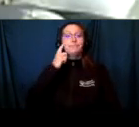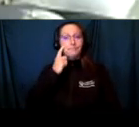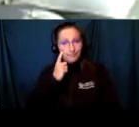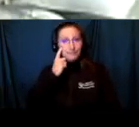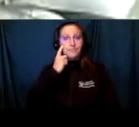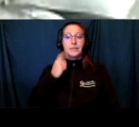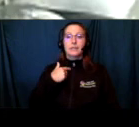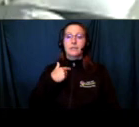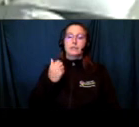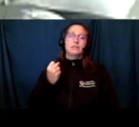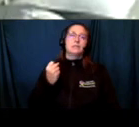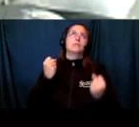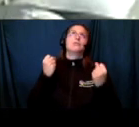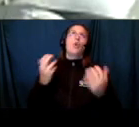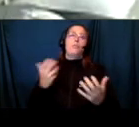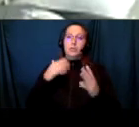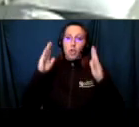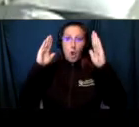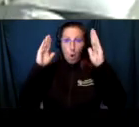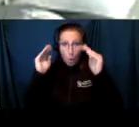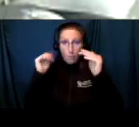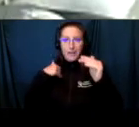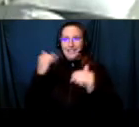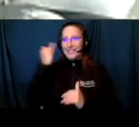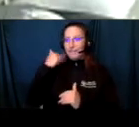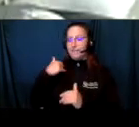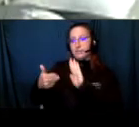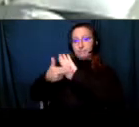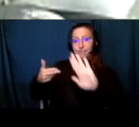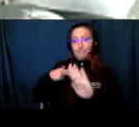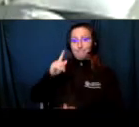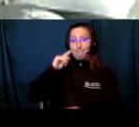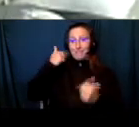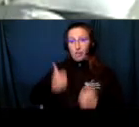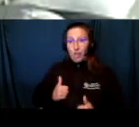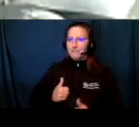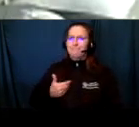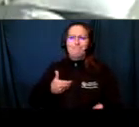tremendous amount of hope in how kids how infants who are deaf or hard of hearing can